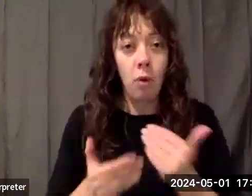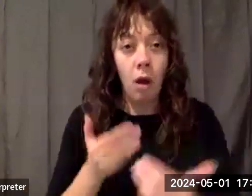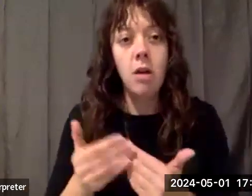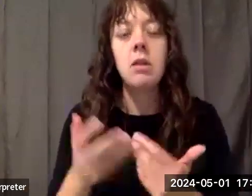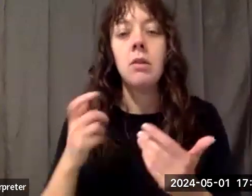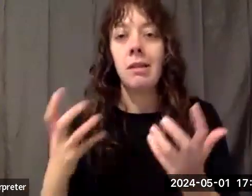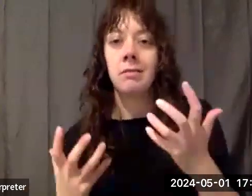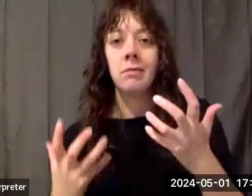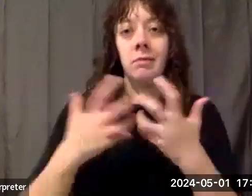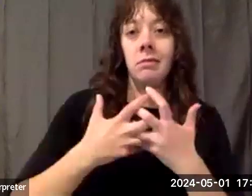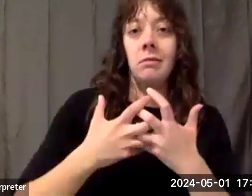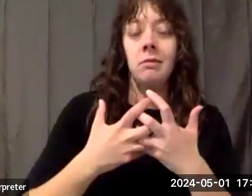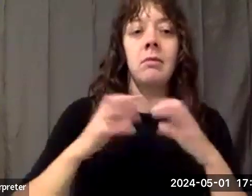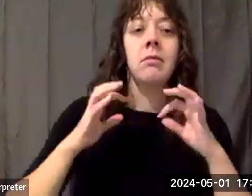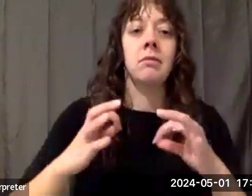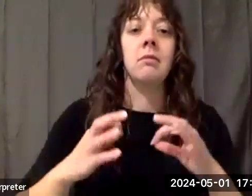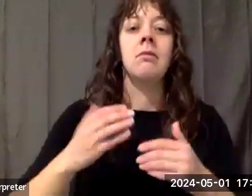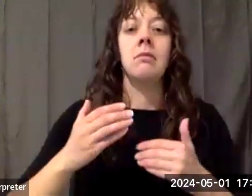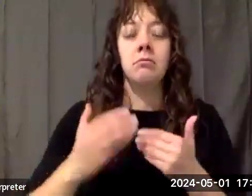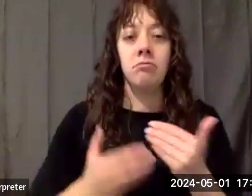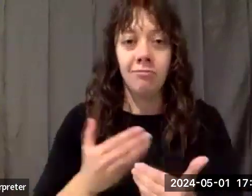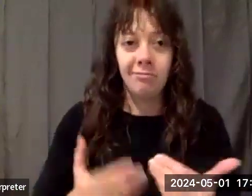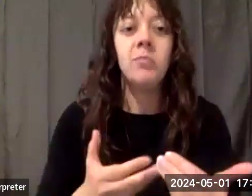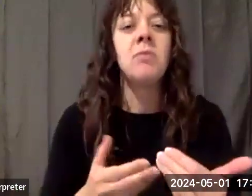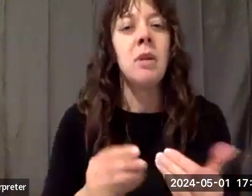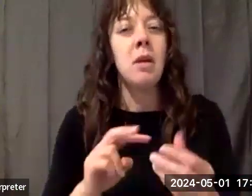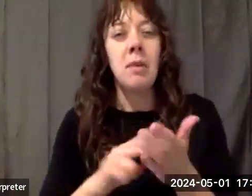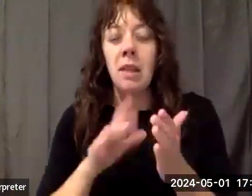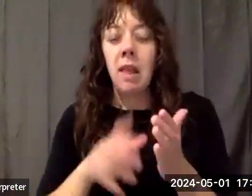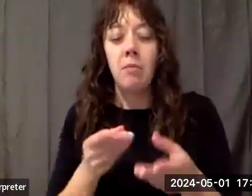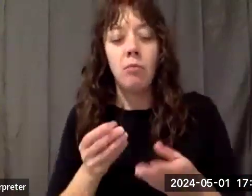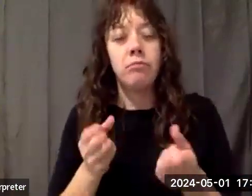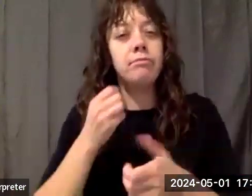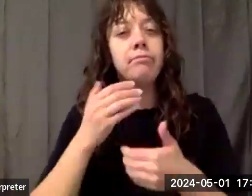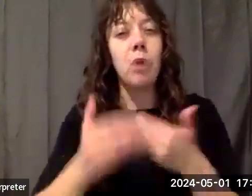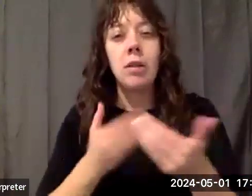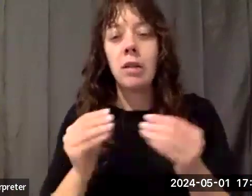or at least have a process that can provide support to the credentialing process.